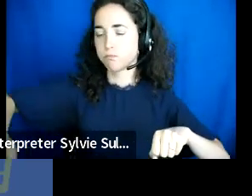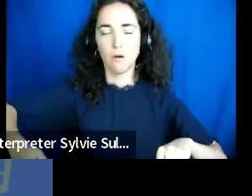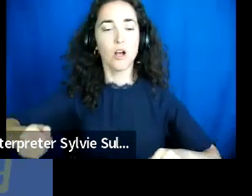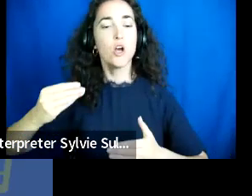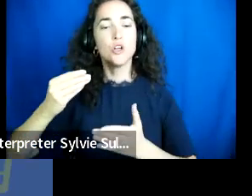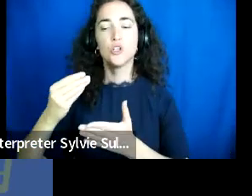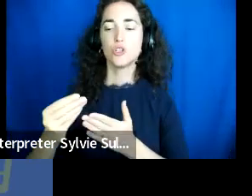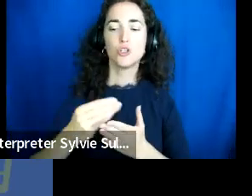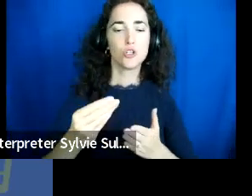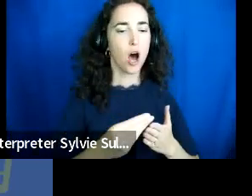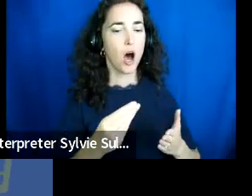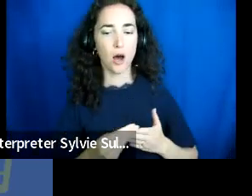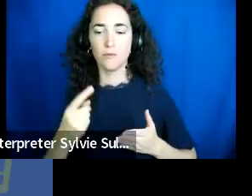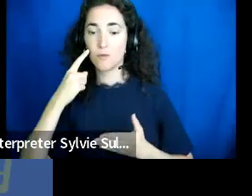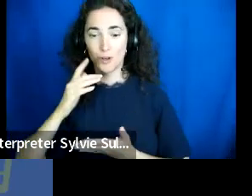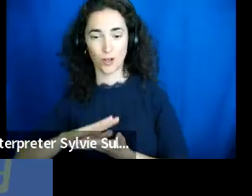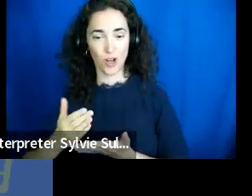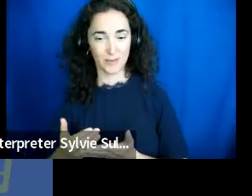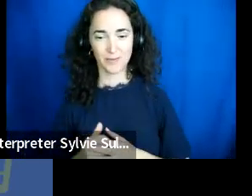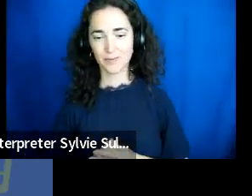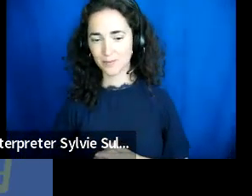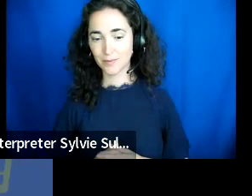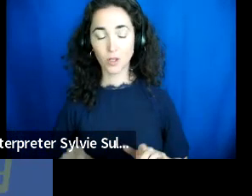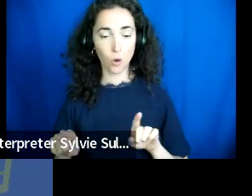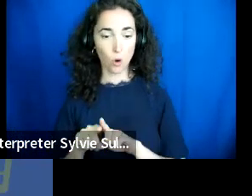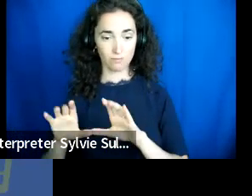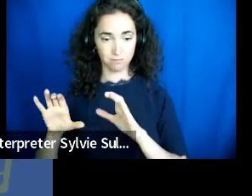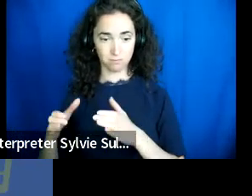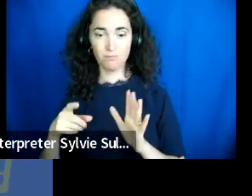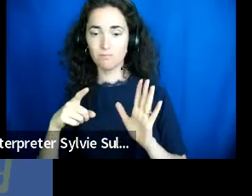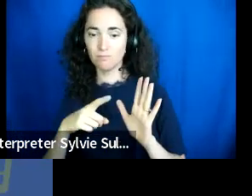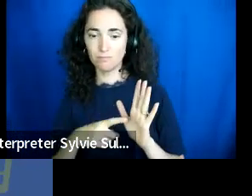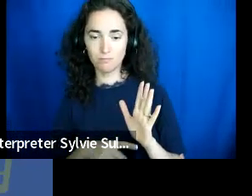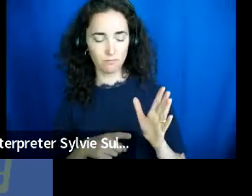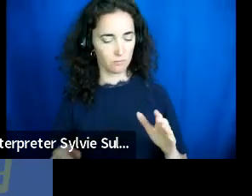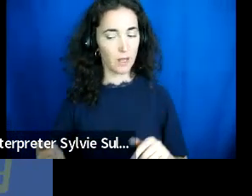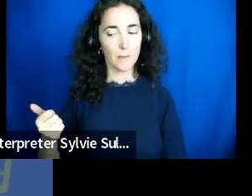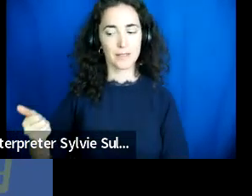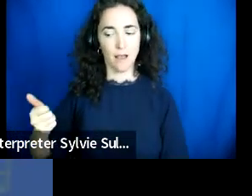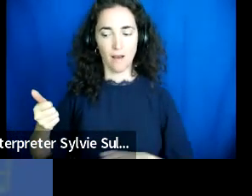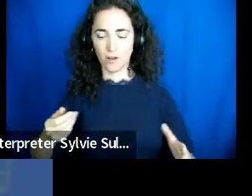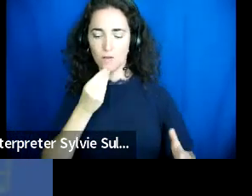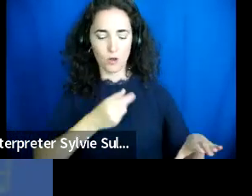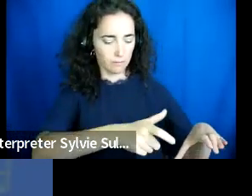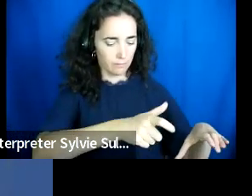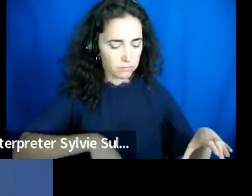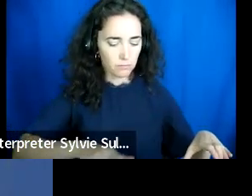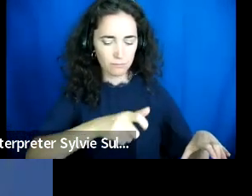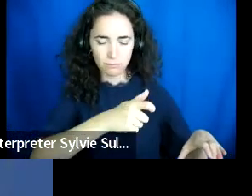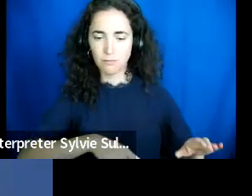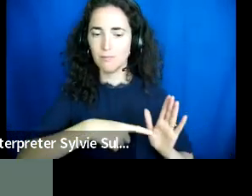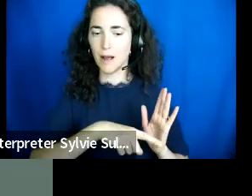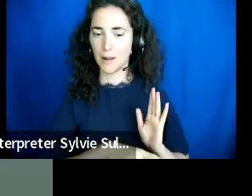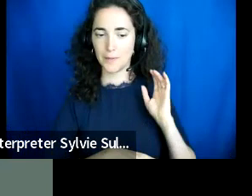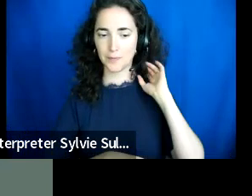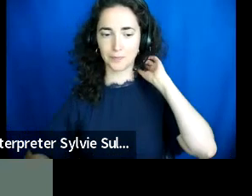It. Campers were also able to check out their items by themselves in home and personal management.